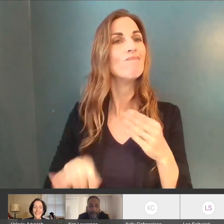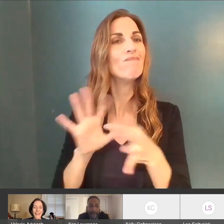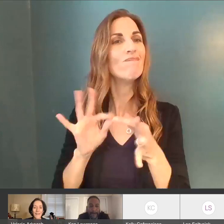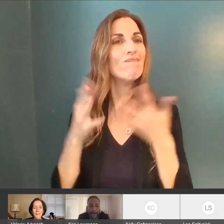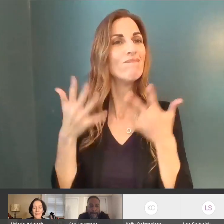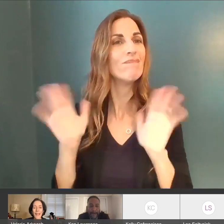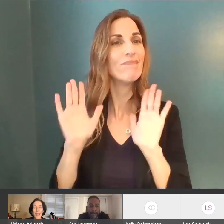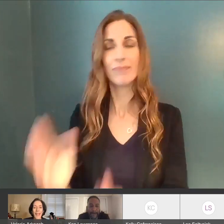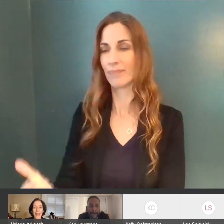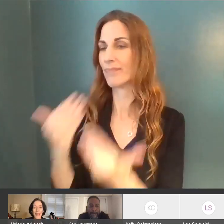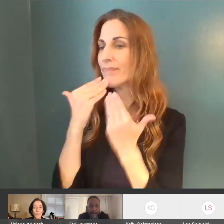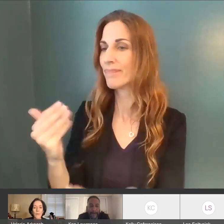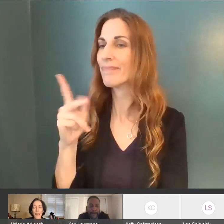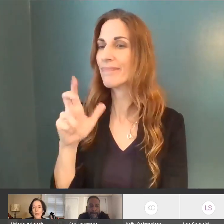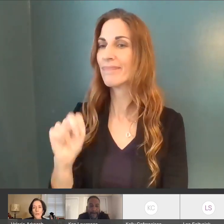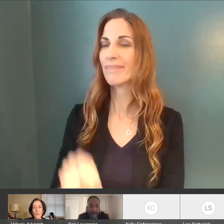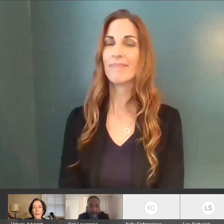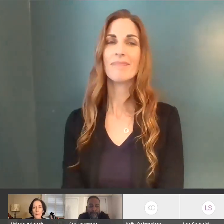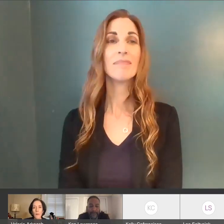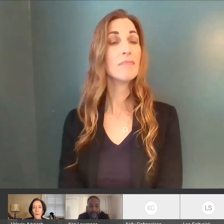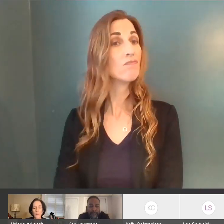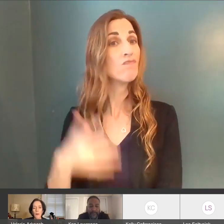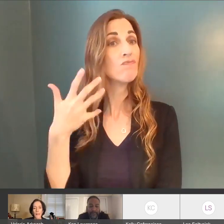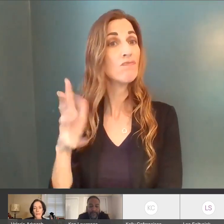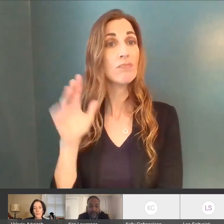[Commissioner Arkoosh] Thanks, Ken, and with that, I'll just remind everyone that our next